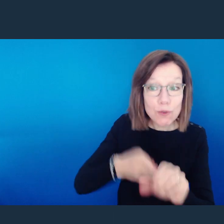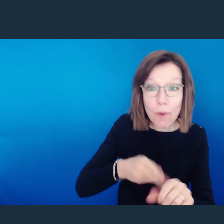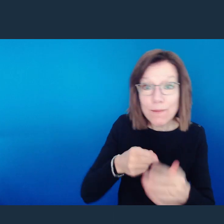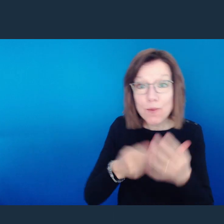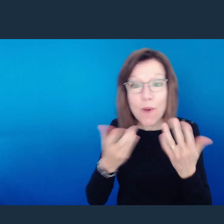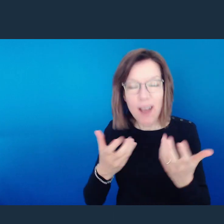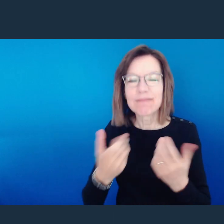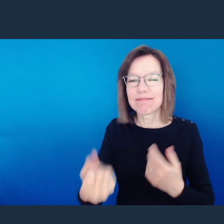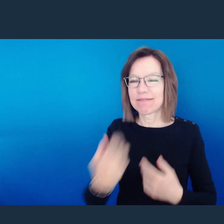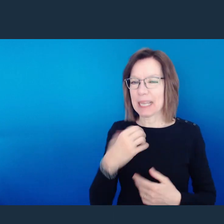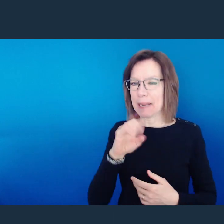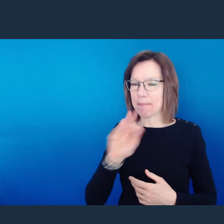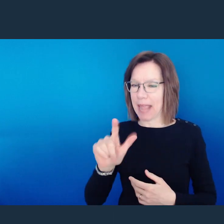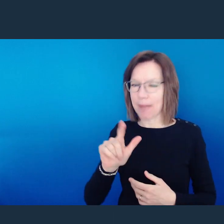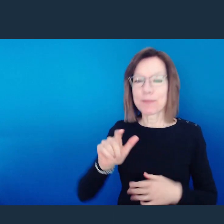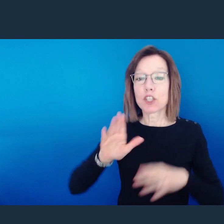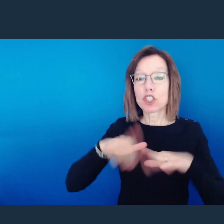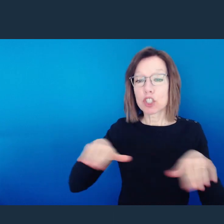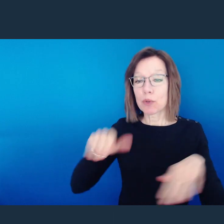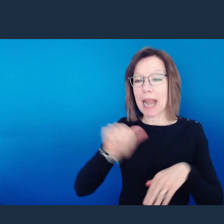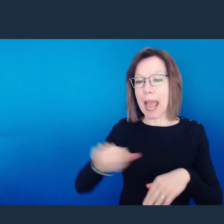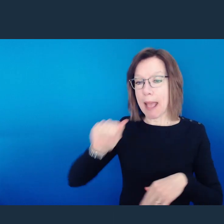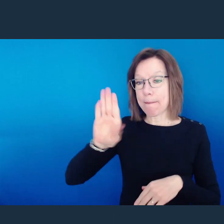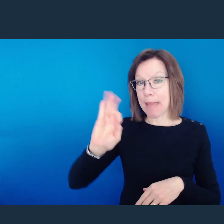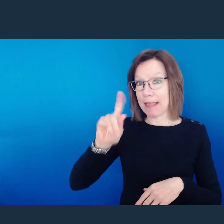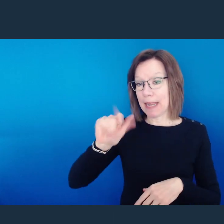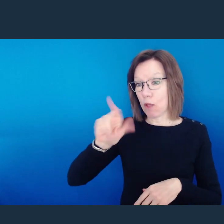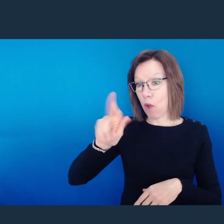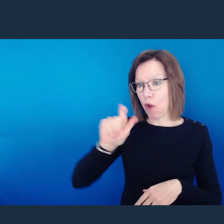us in sessions, you can email me at children@bethanylaurel.org.